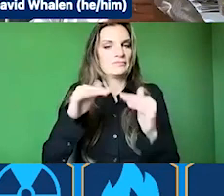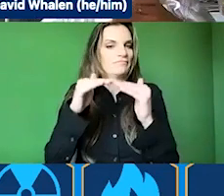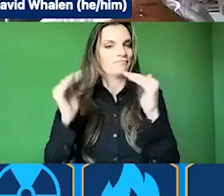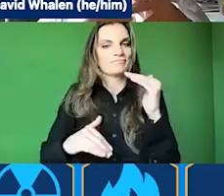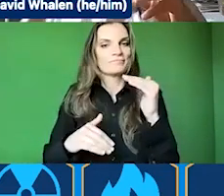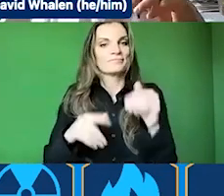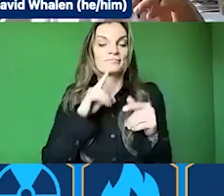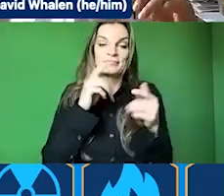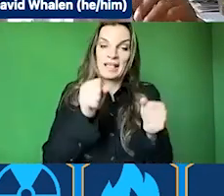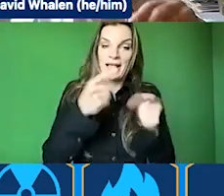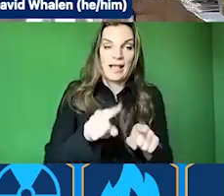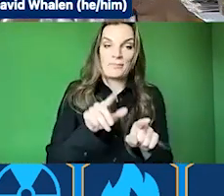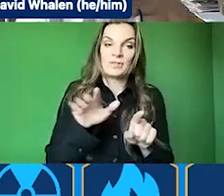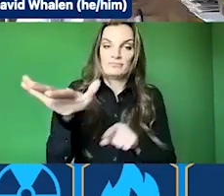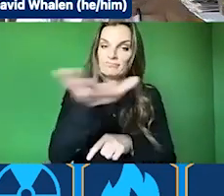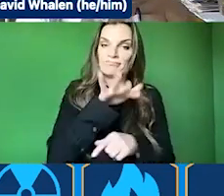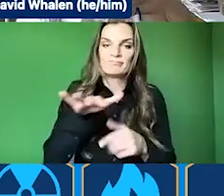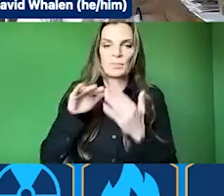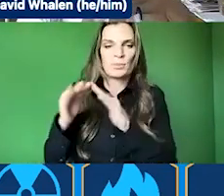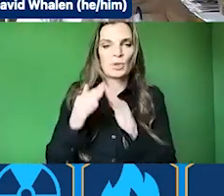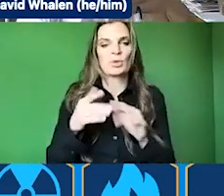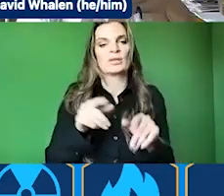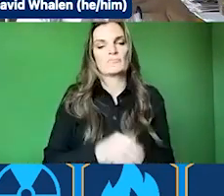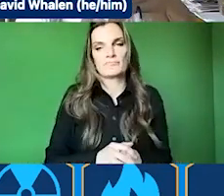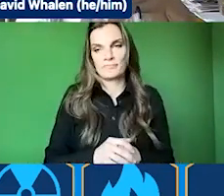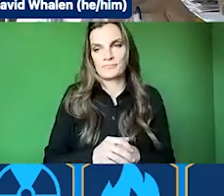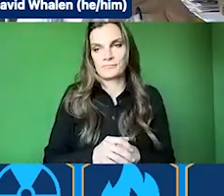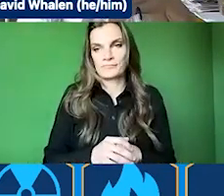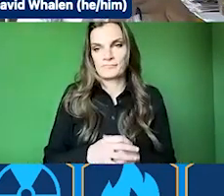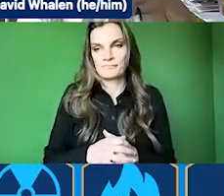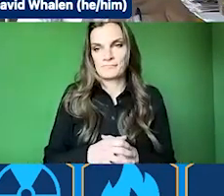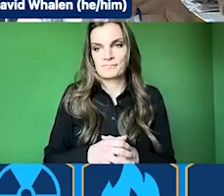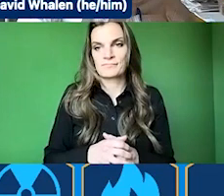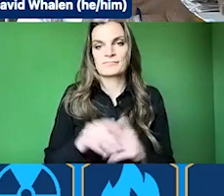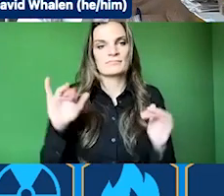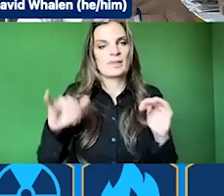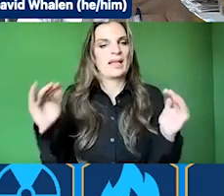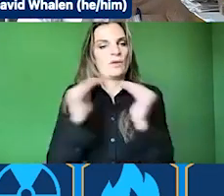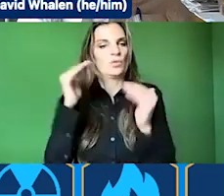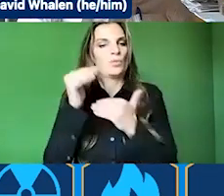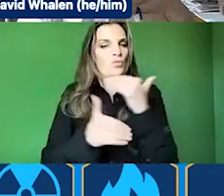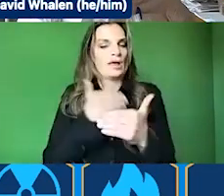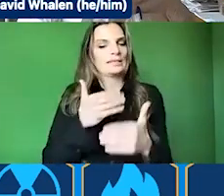levels as well as on more community levels. So having more equitable processes and more resource sharing can also